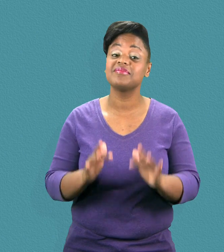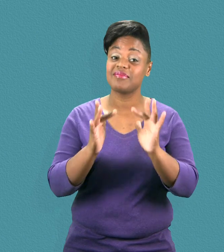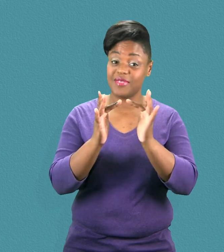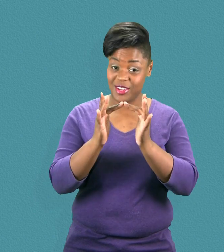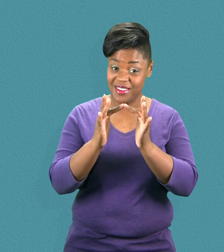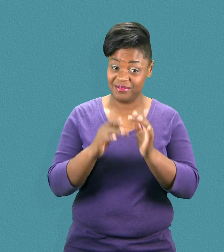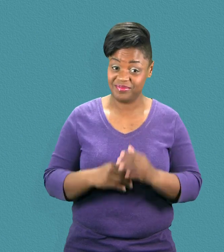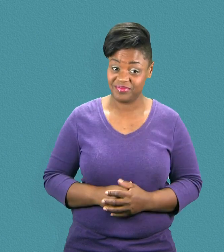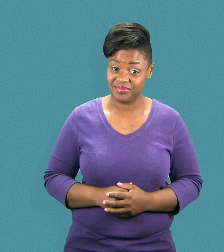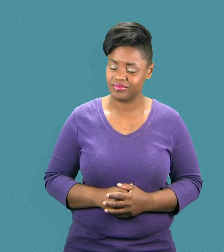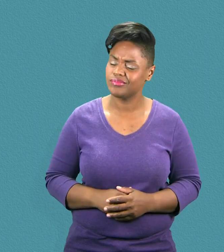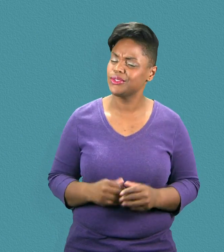Internet.